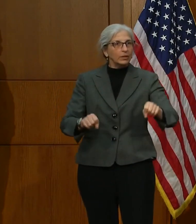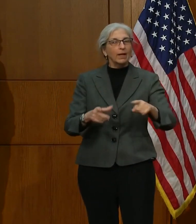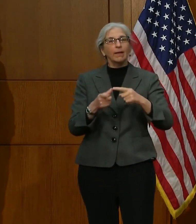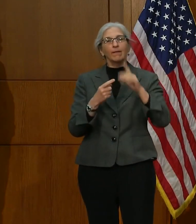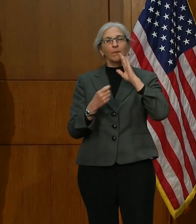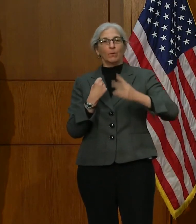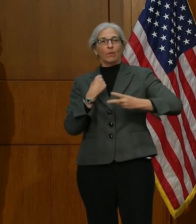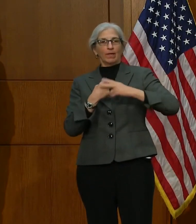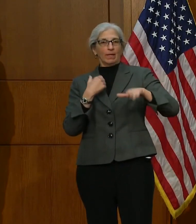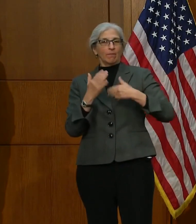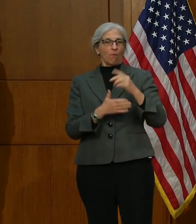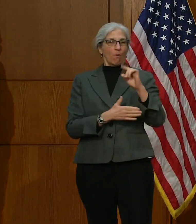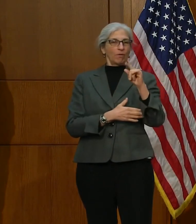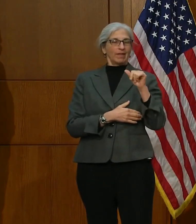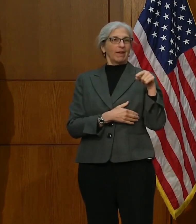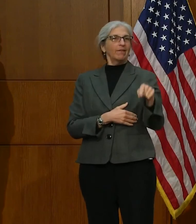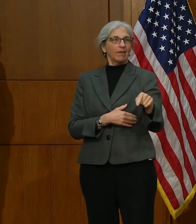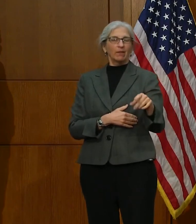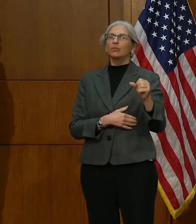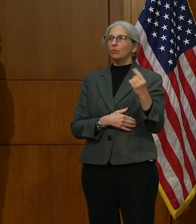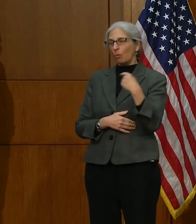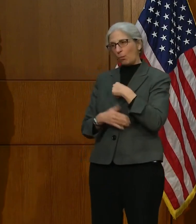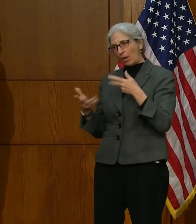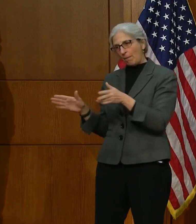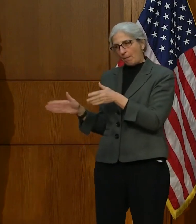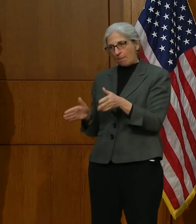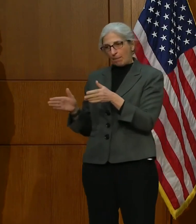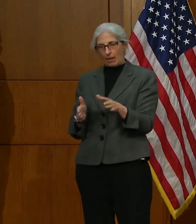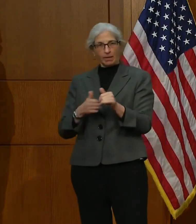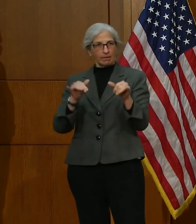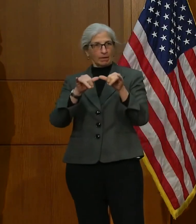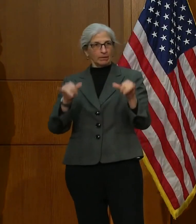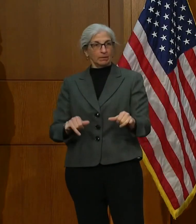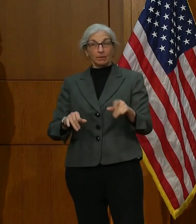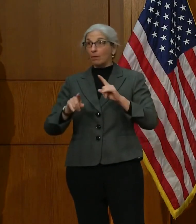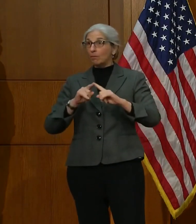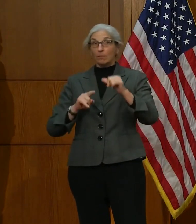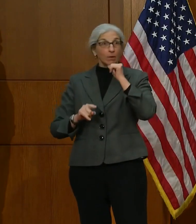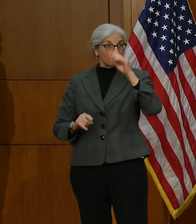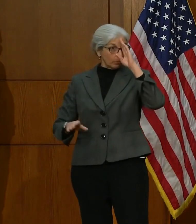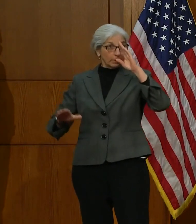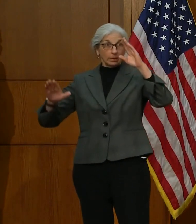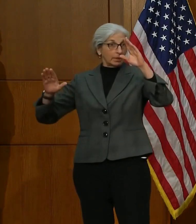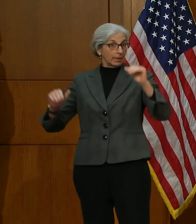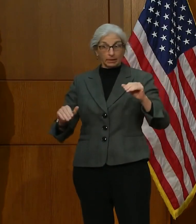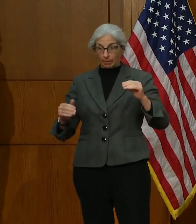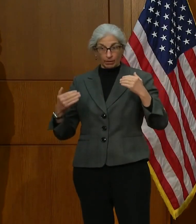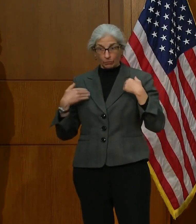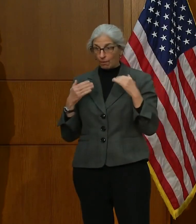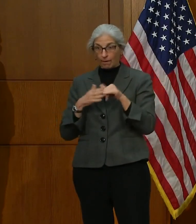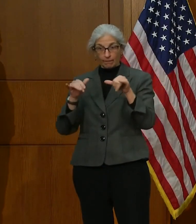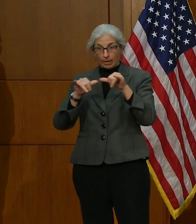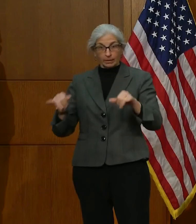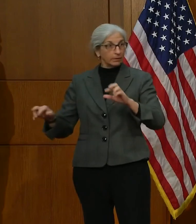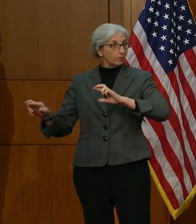CAN REGISTER WHERE THEY CAN GET MORE INFORMATION. AND THEN WE WHERE WE HAVE THAT DATA SO THAT WE CAN FOLLOW. SO IT'S BEEN IN